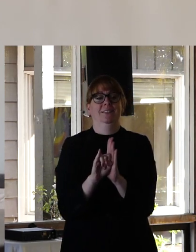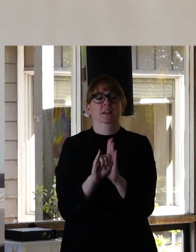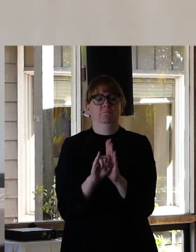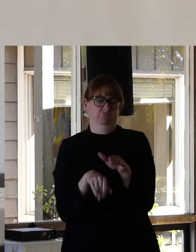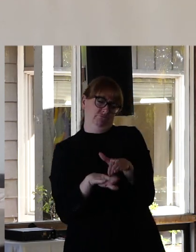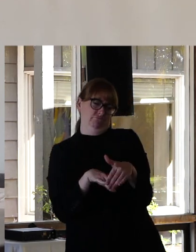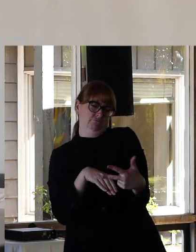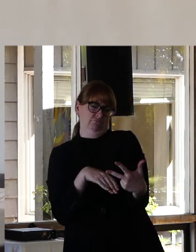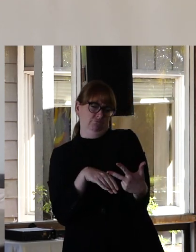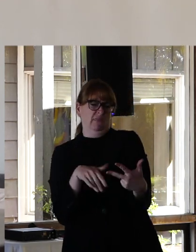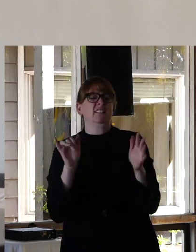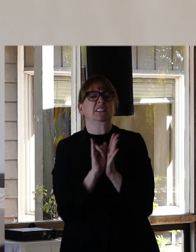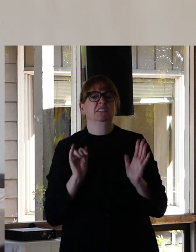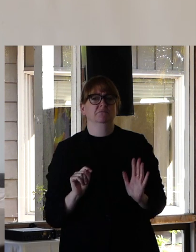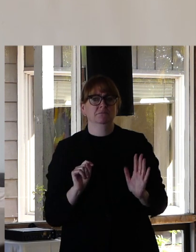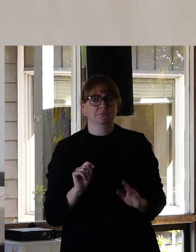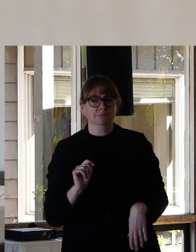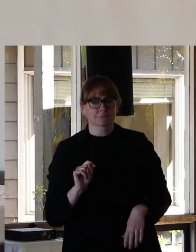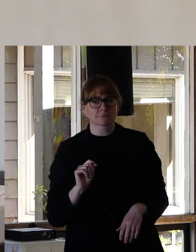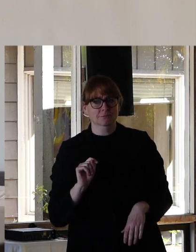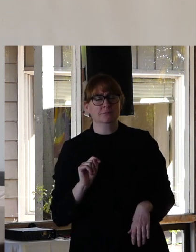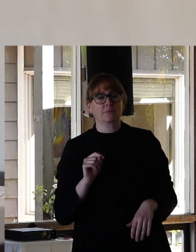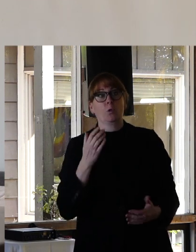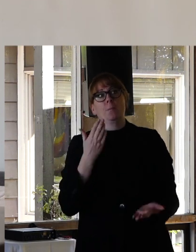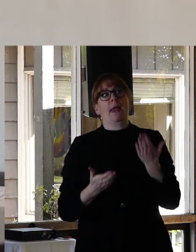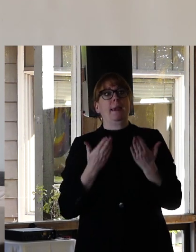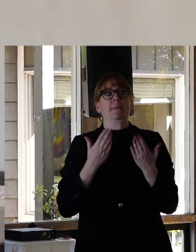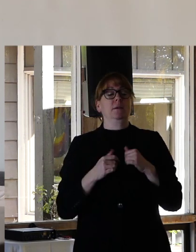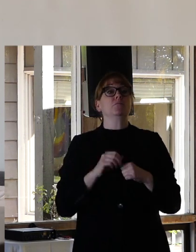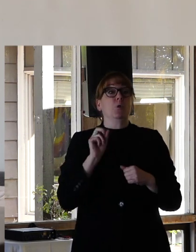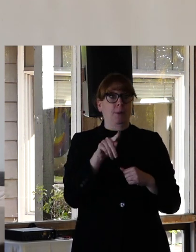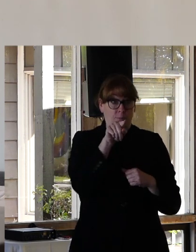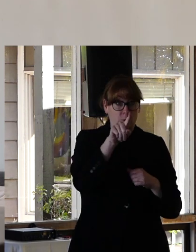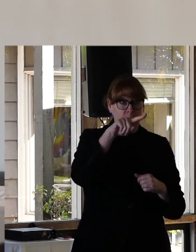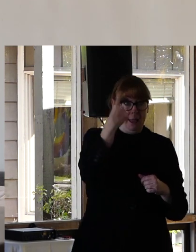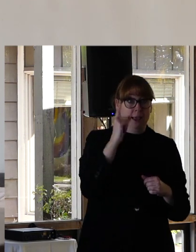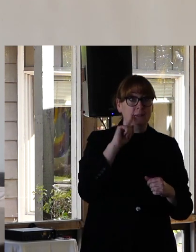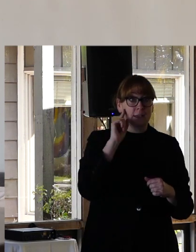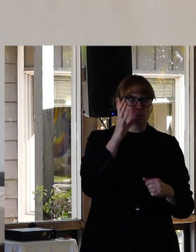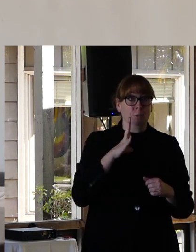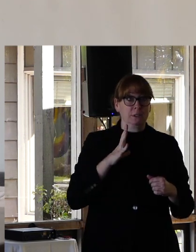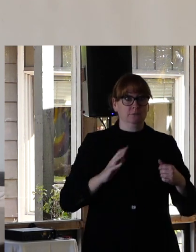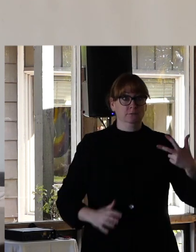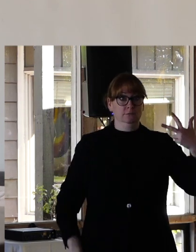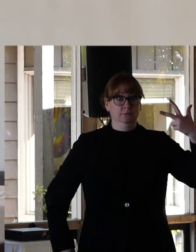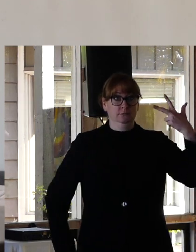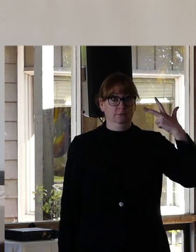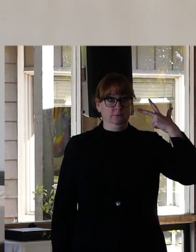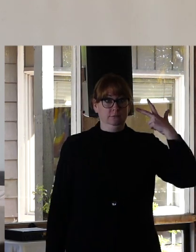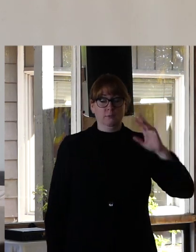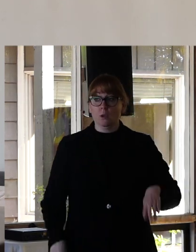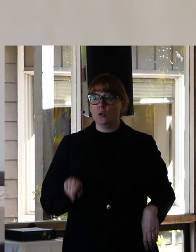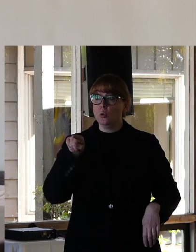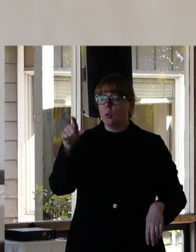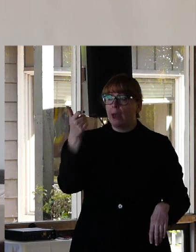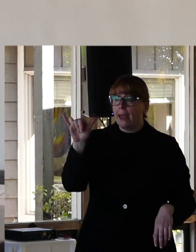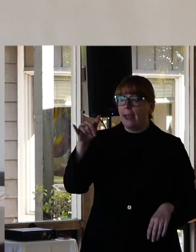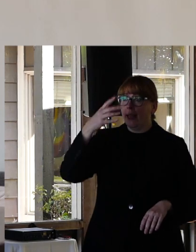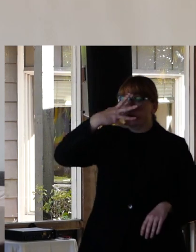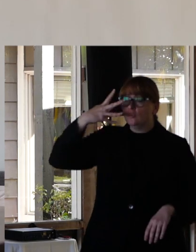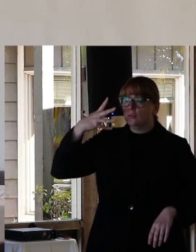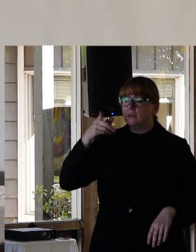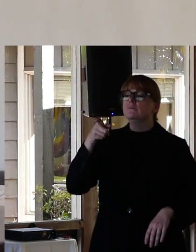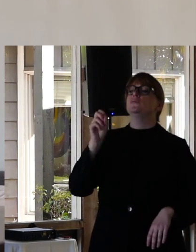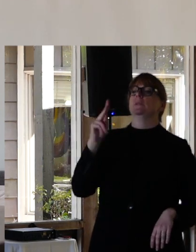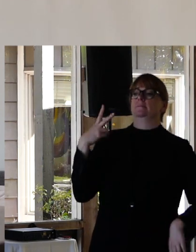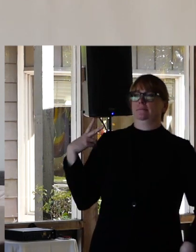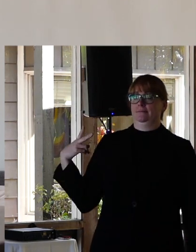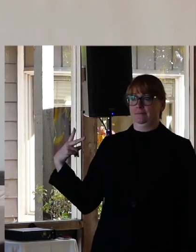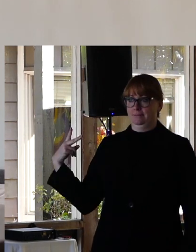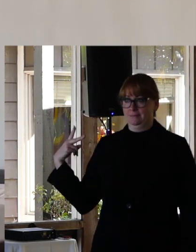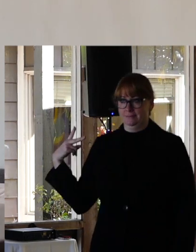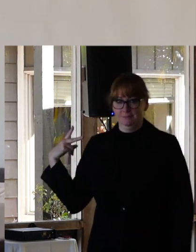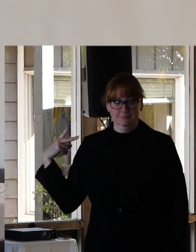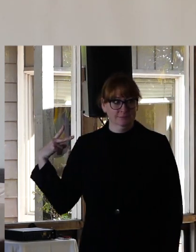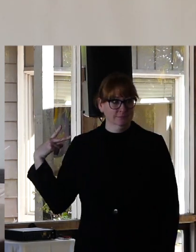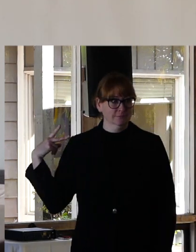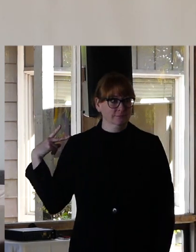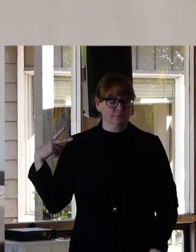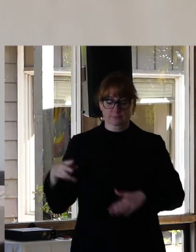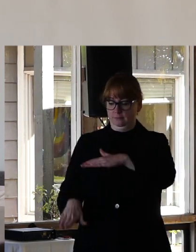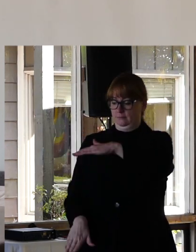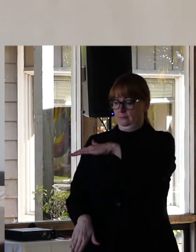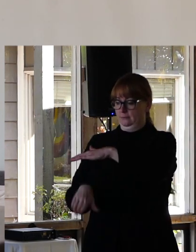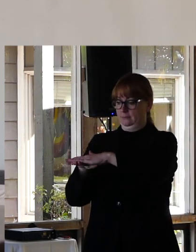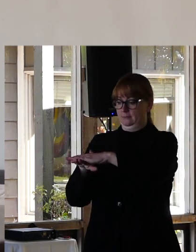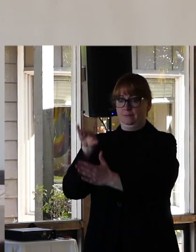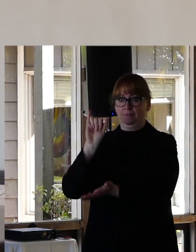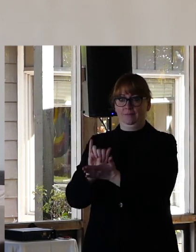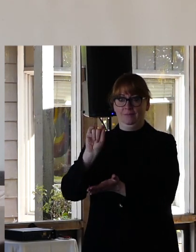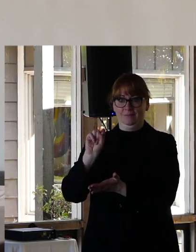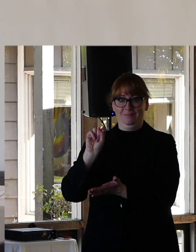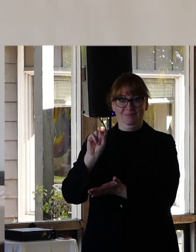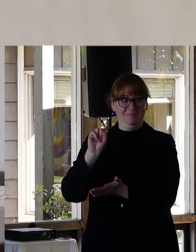to experience. So maybe. A black deaf woman. A gay immigrant. That's all. Right ?